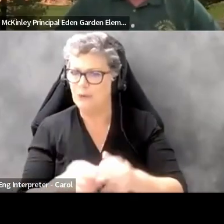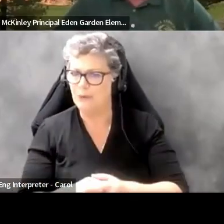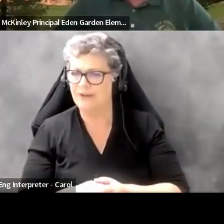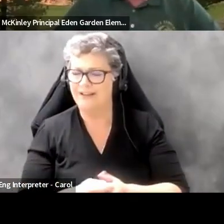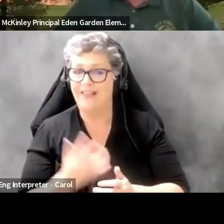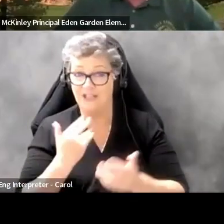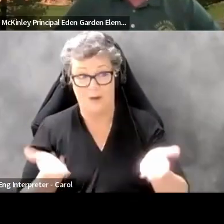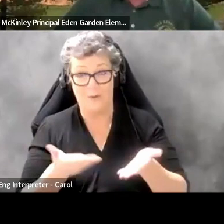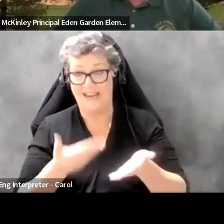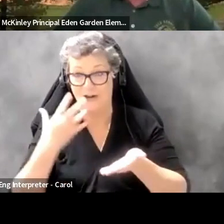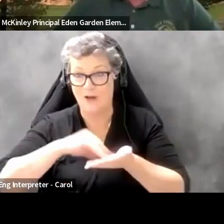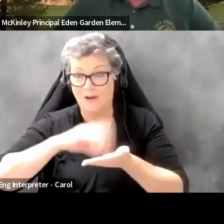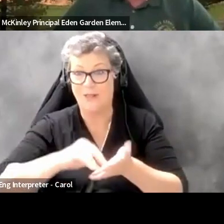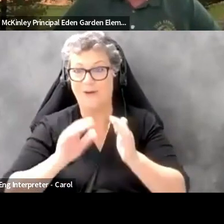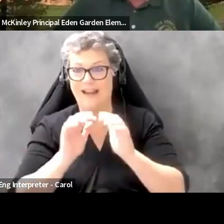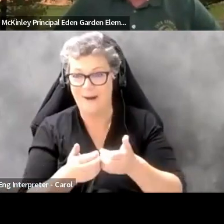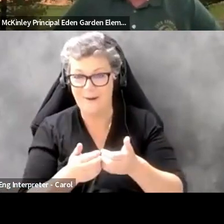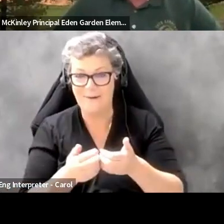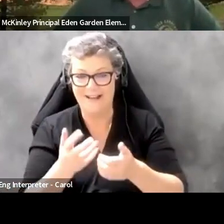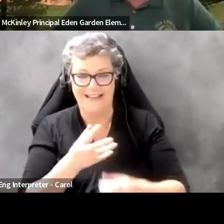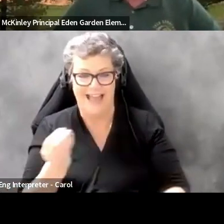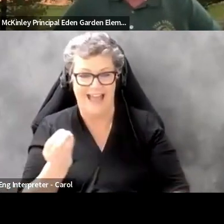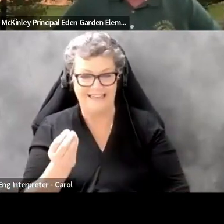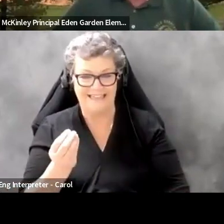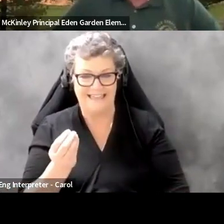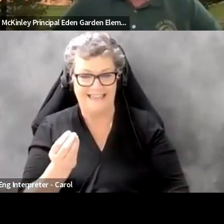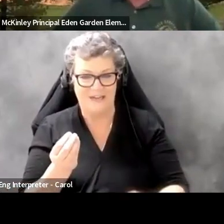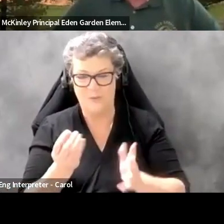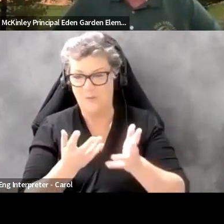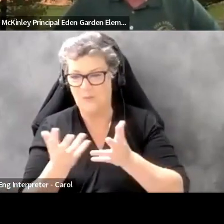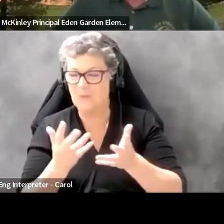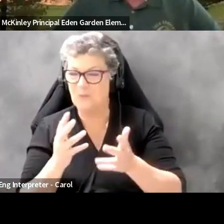all here trying to learn how to do it and it's and it's you know kind of we're in I think it